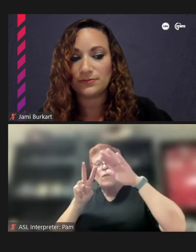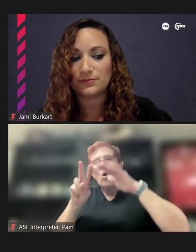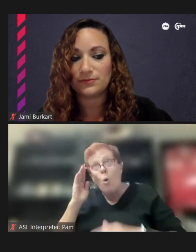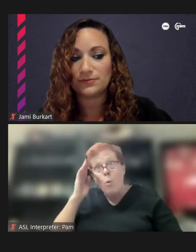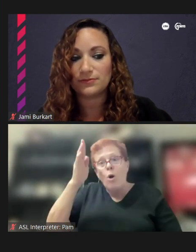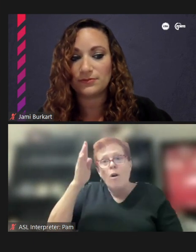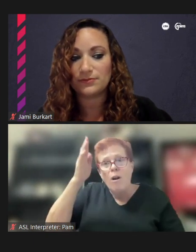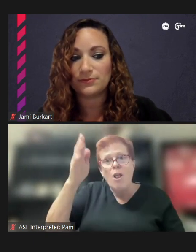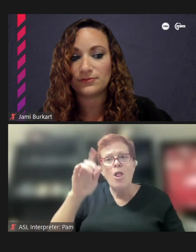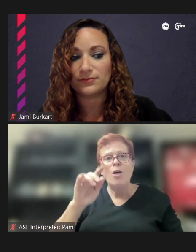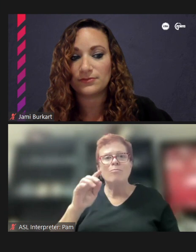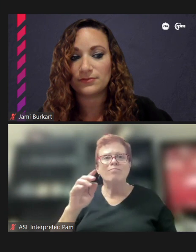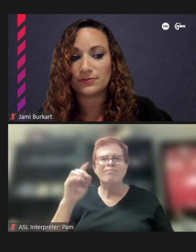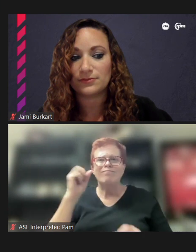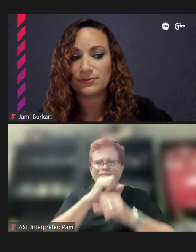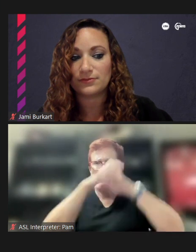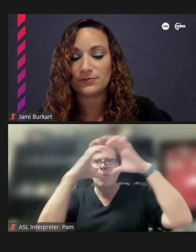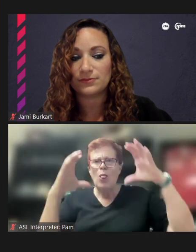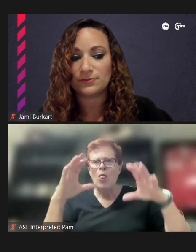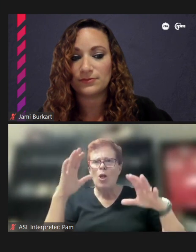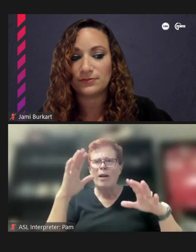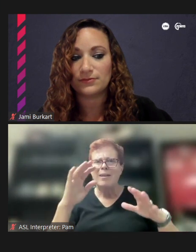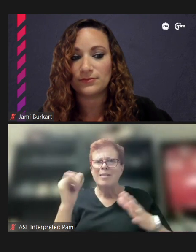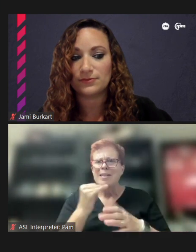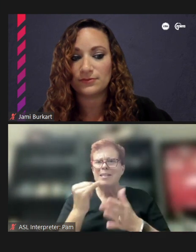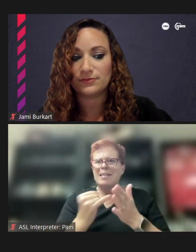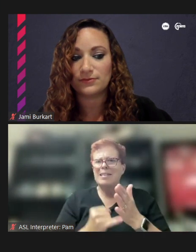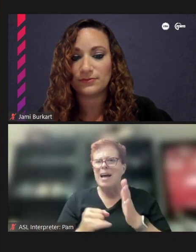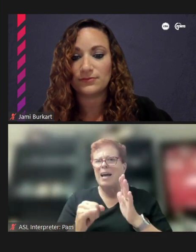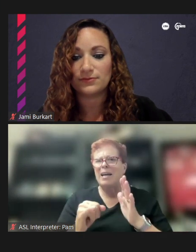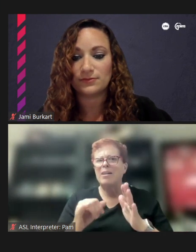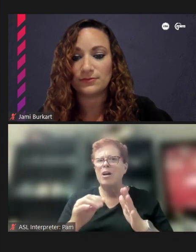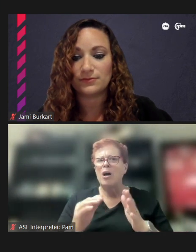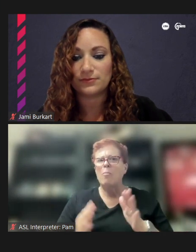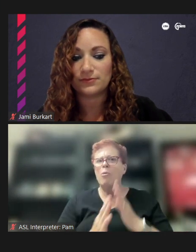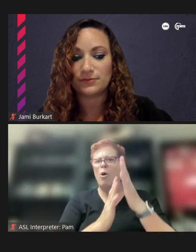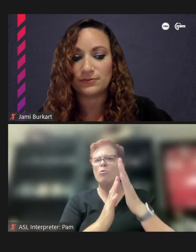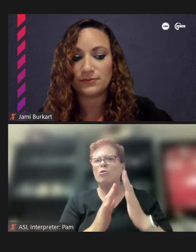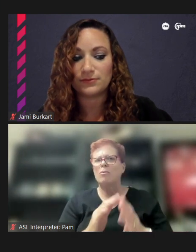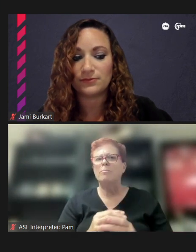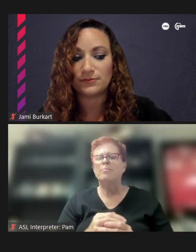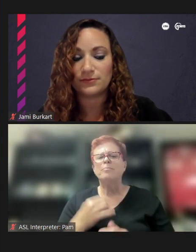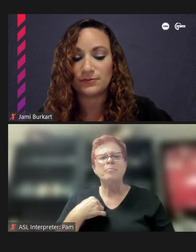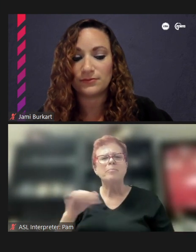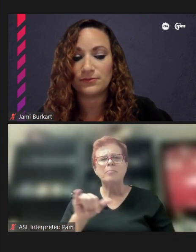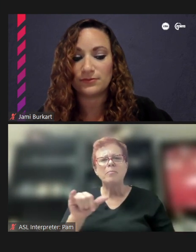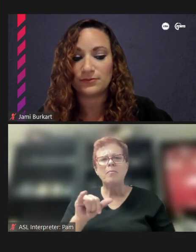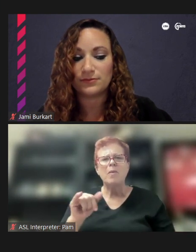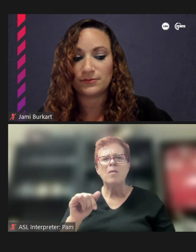design approach to the Identifier. I think it would also be nice to acknowledge